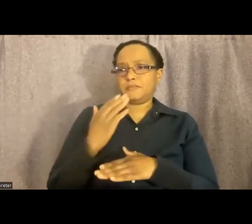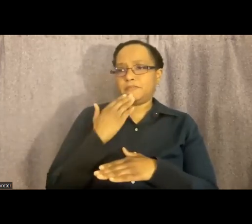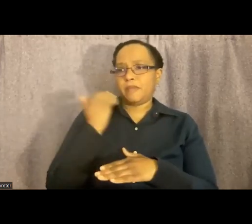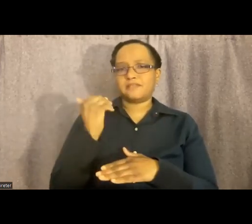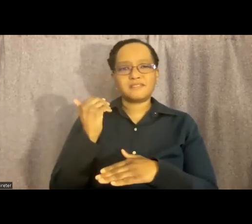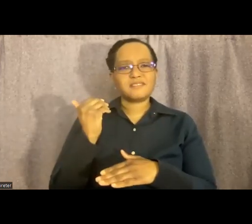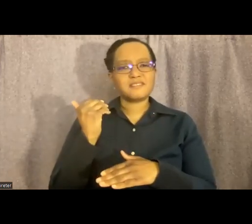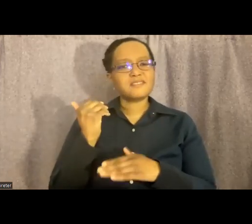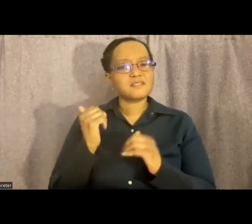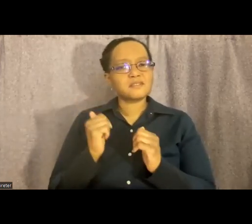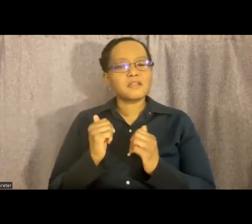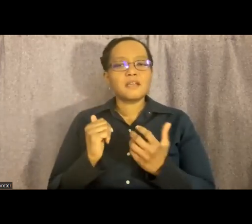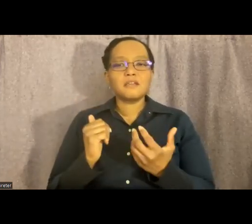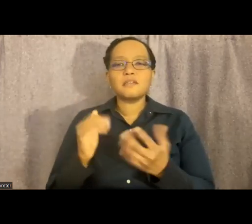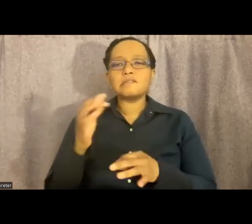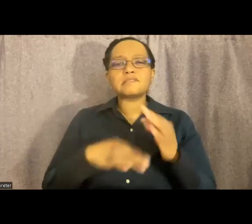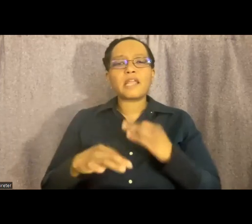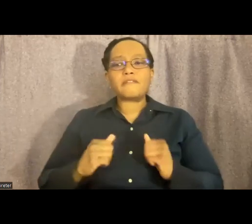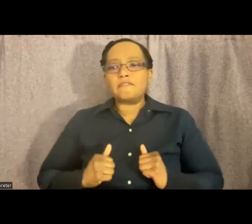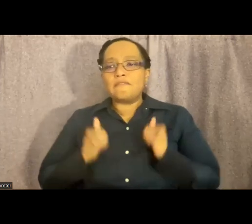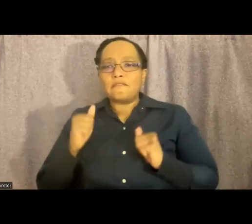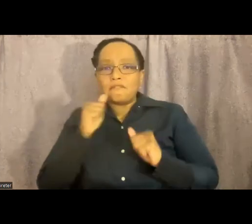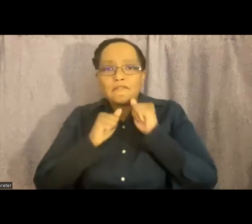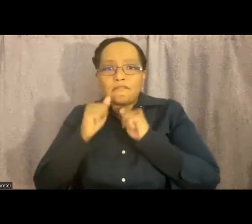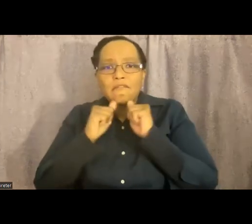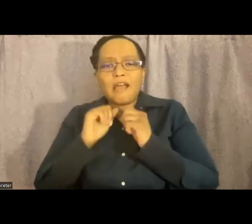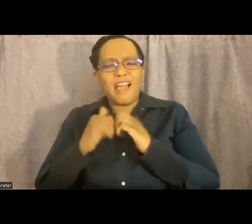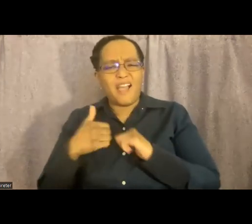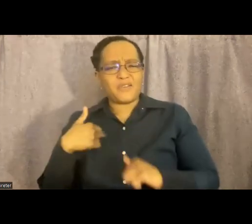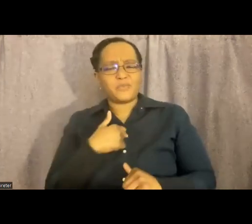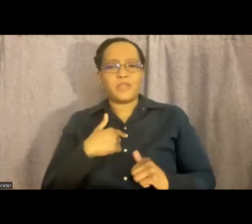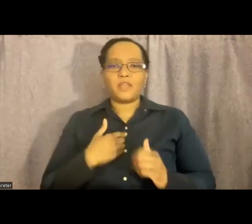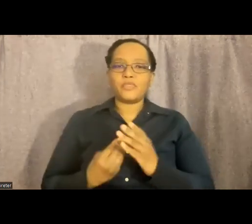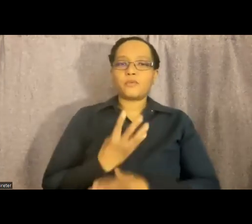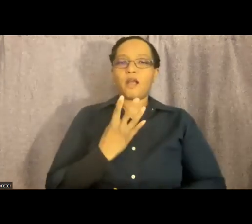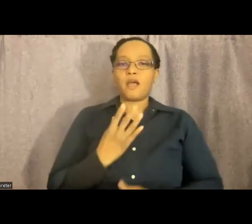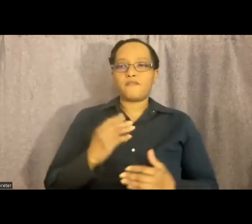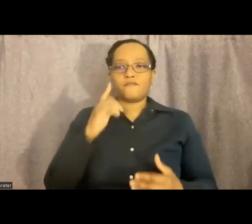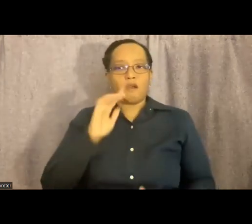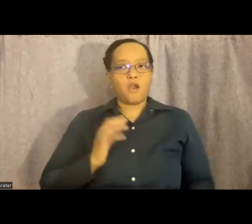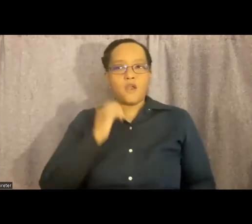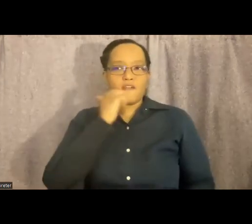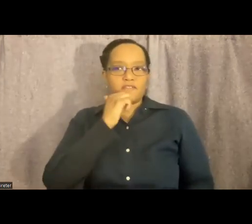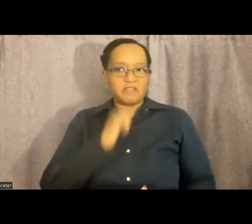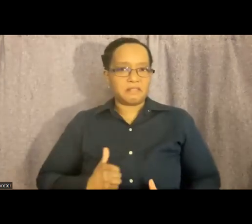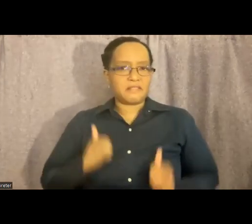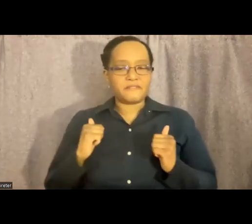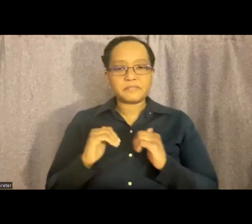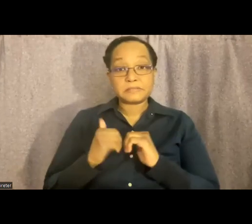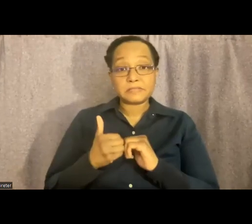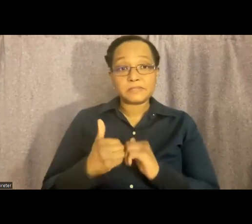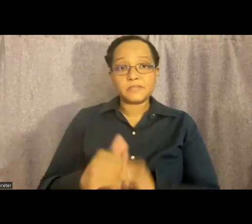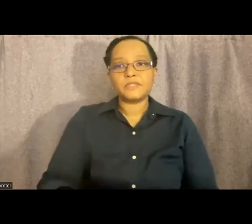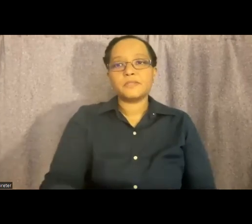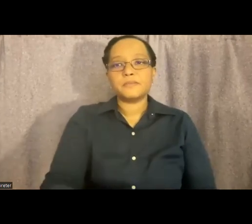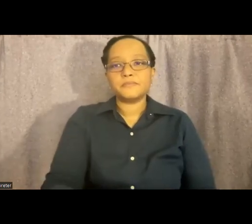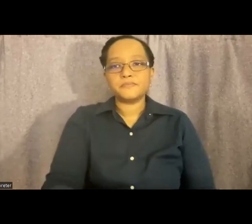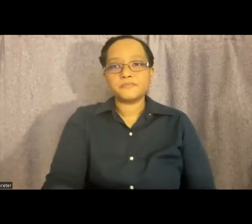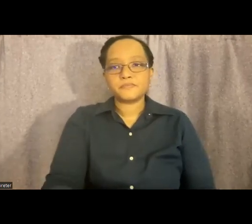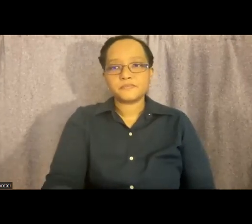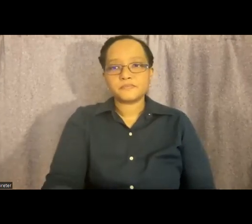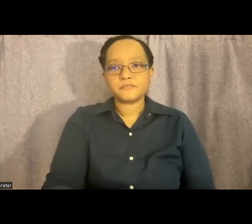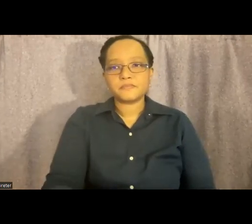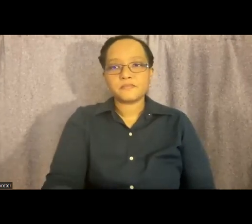Instead of survive, strive and how we live day to day .